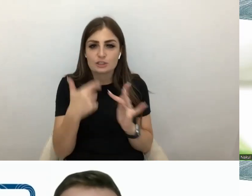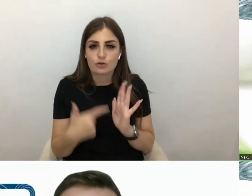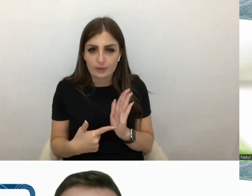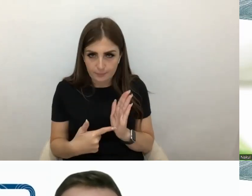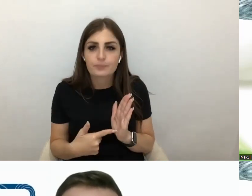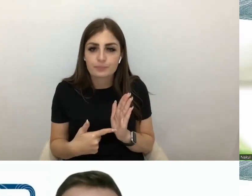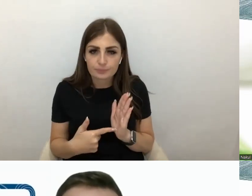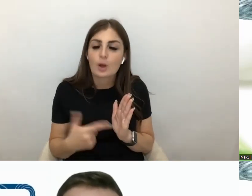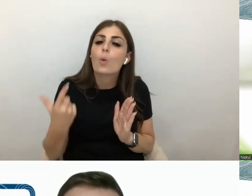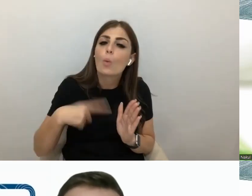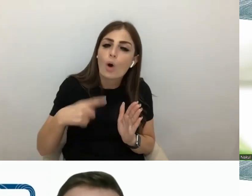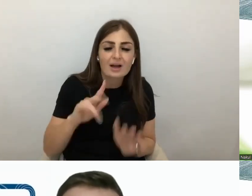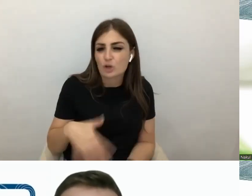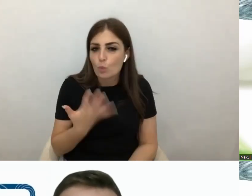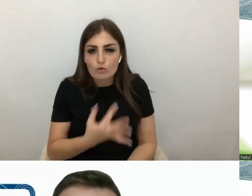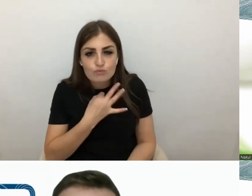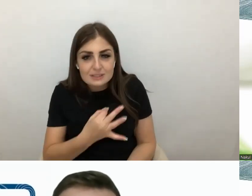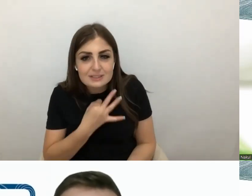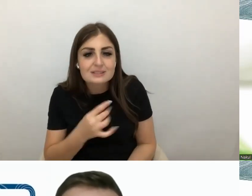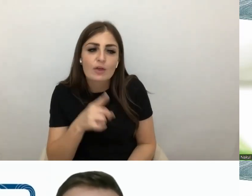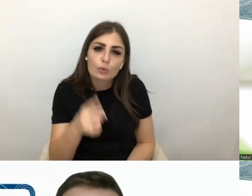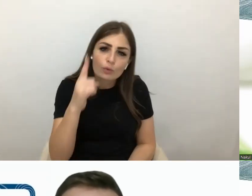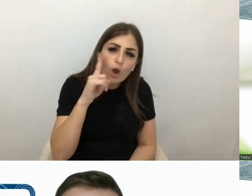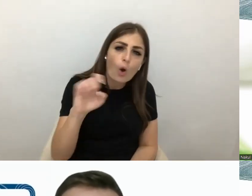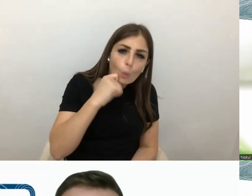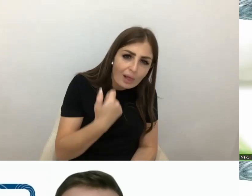Because you don't want to take the risk that you think they might consider it, but they